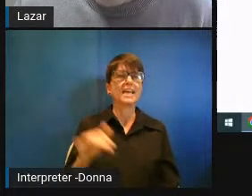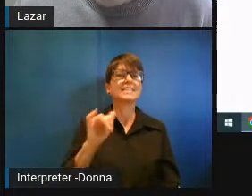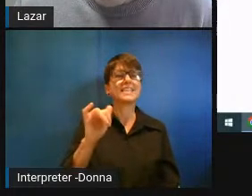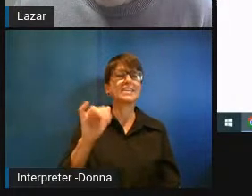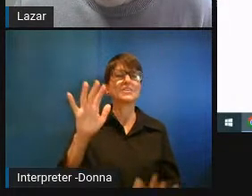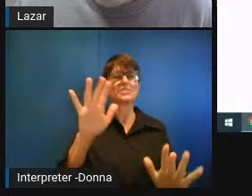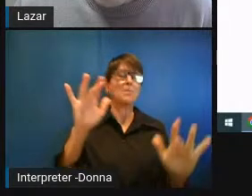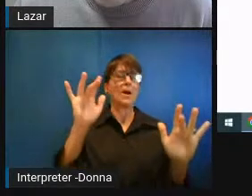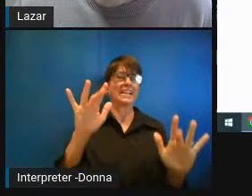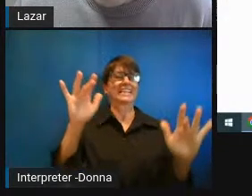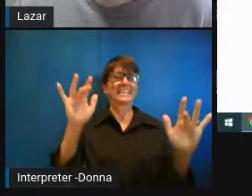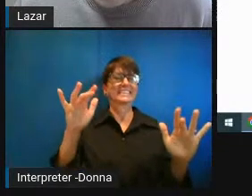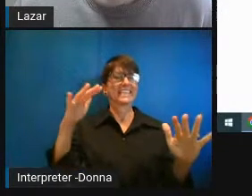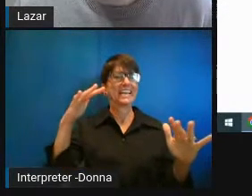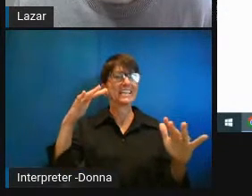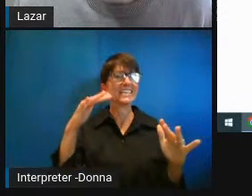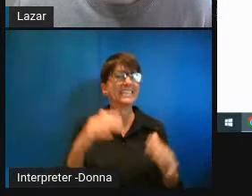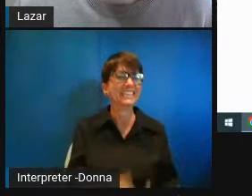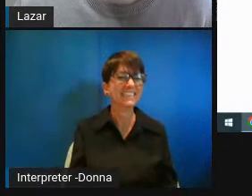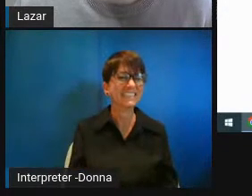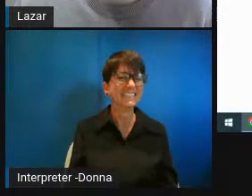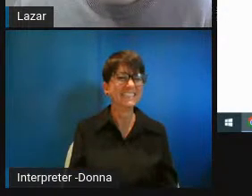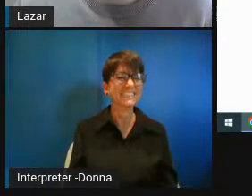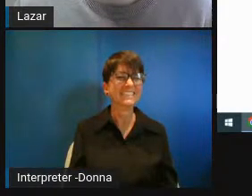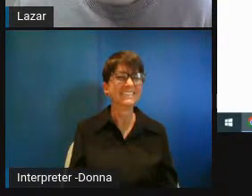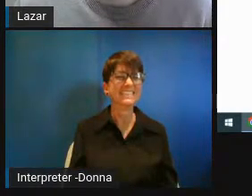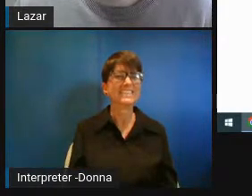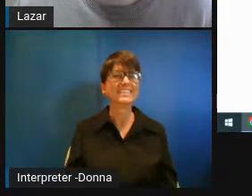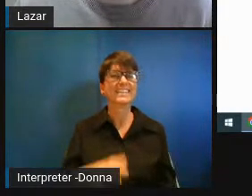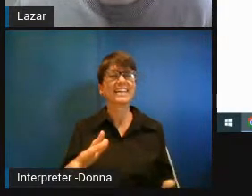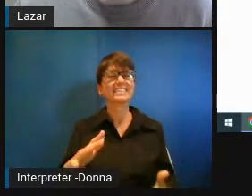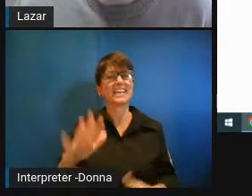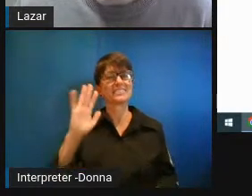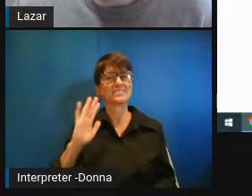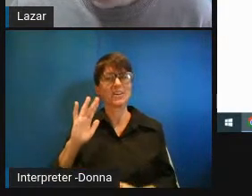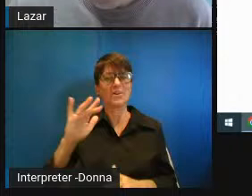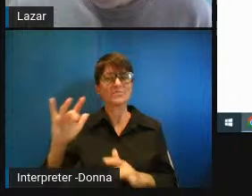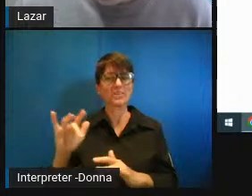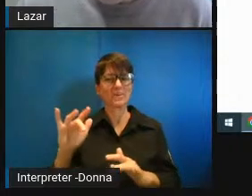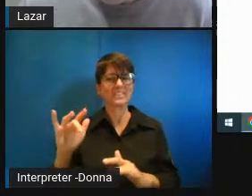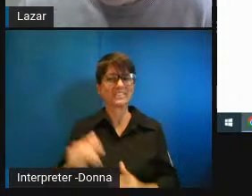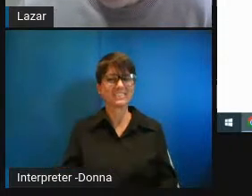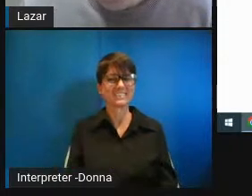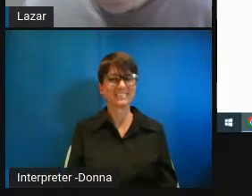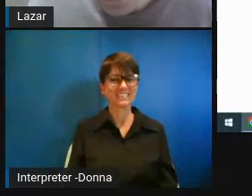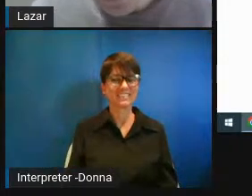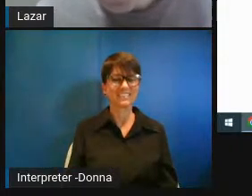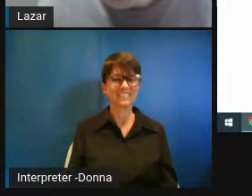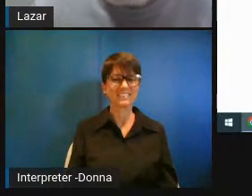Yes. You are sparkling, yes.